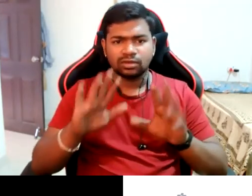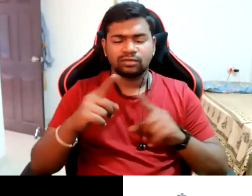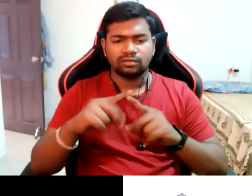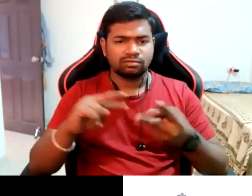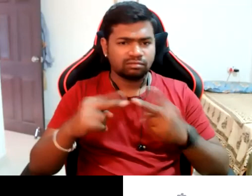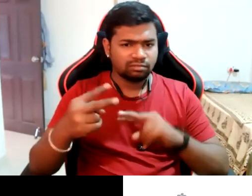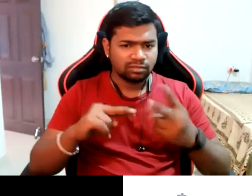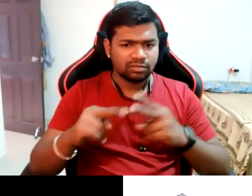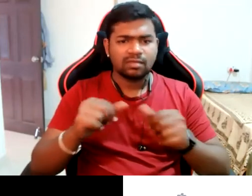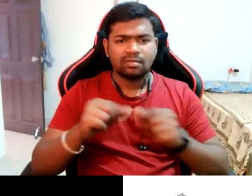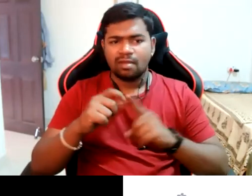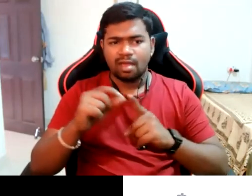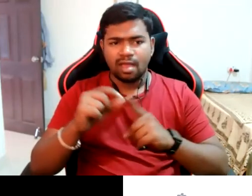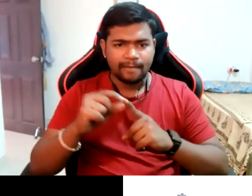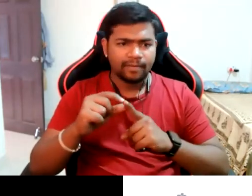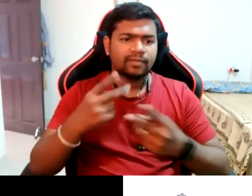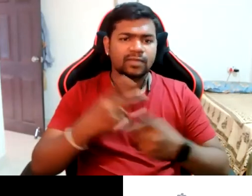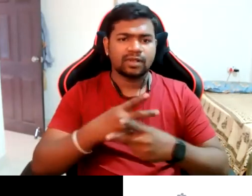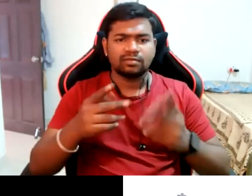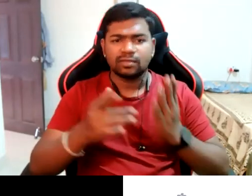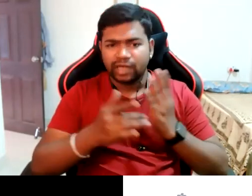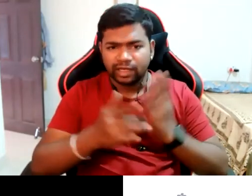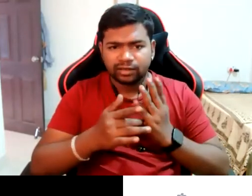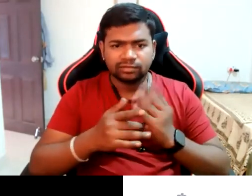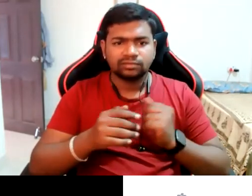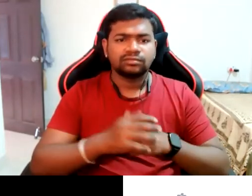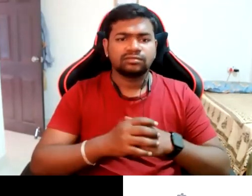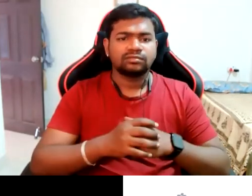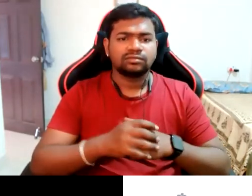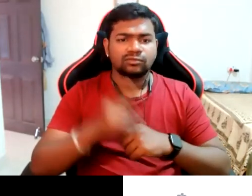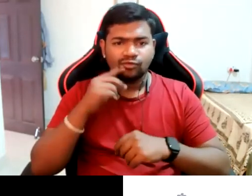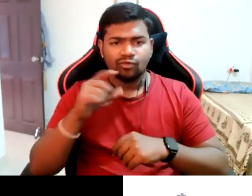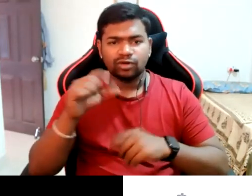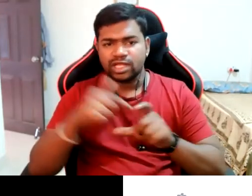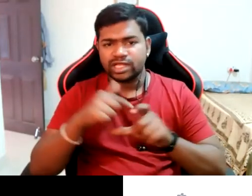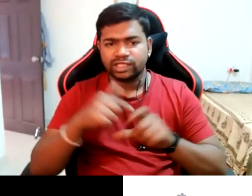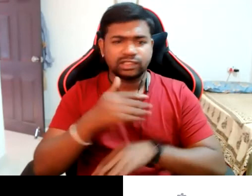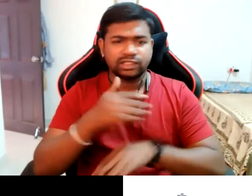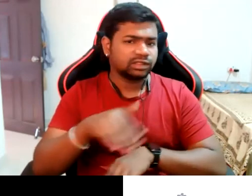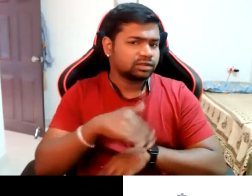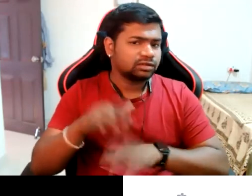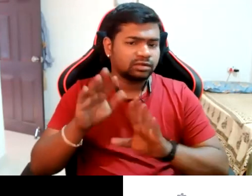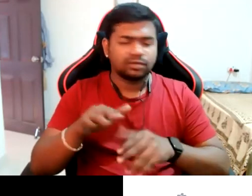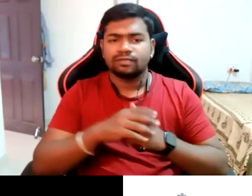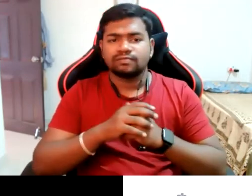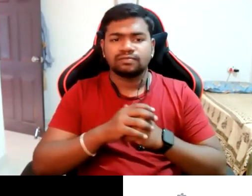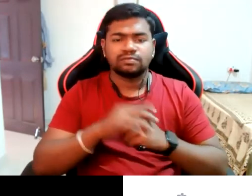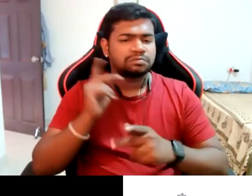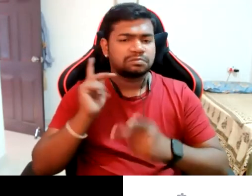good when it comes to technical term that for engineering term this caption will not be accurate.